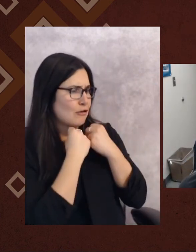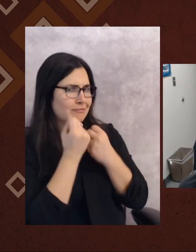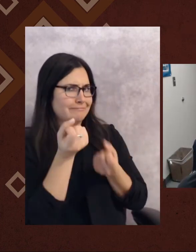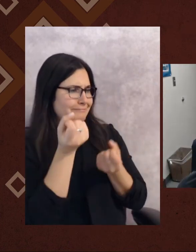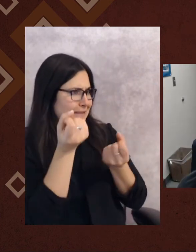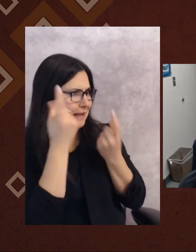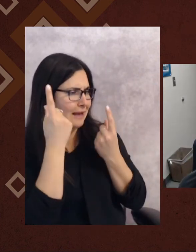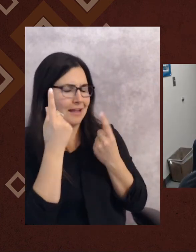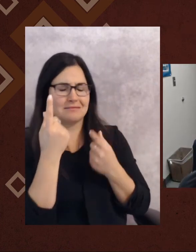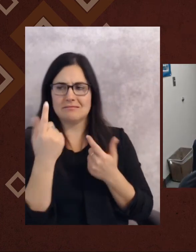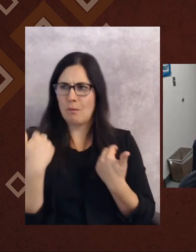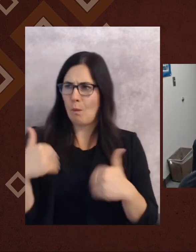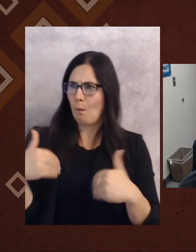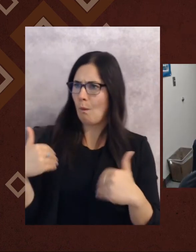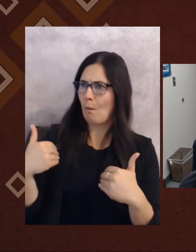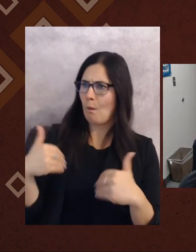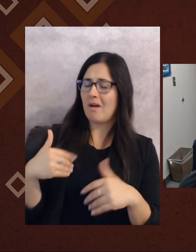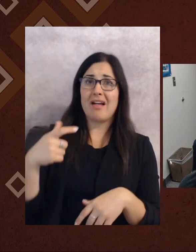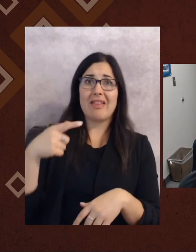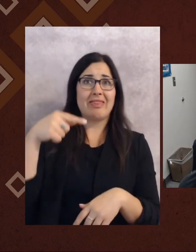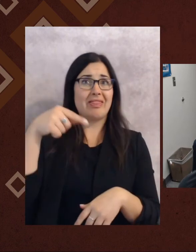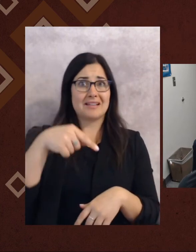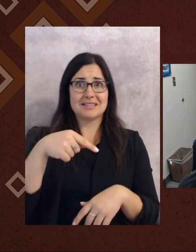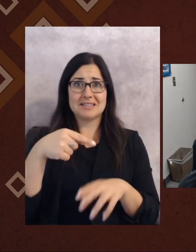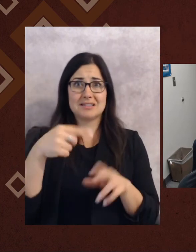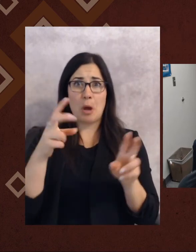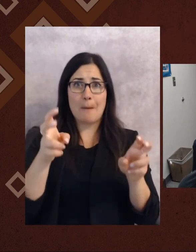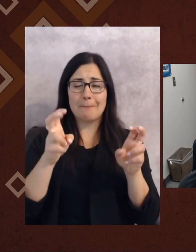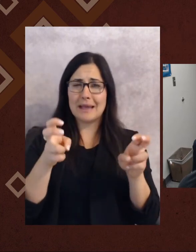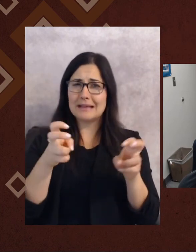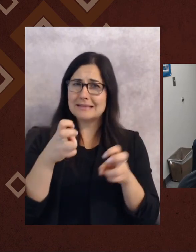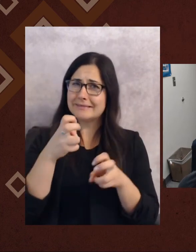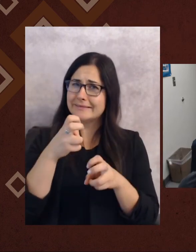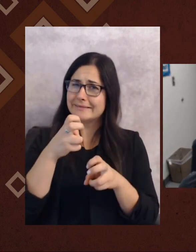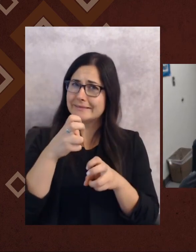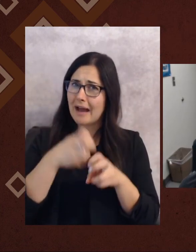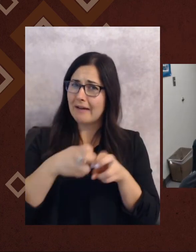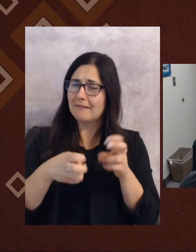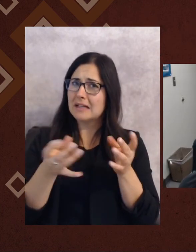This is it's hard stuff. Right? This is this is really difficult to talk about.